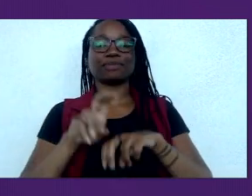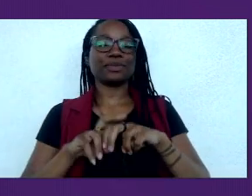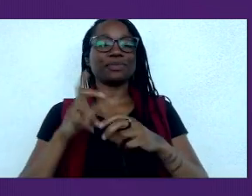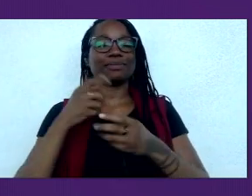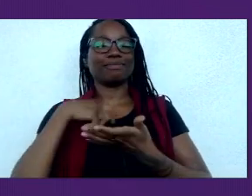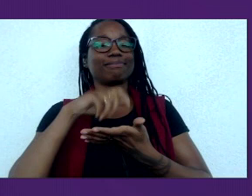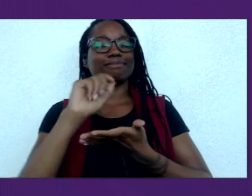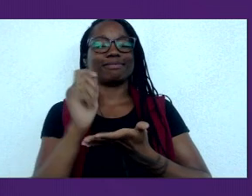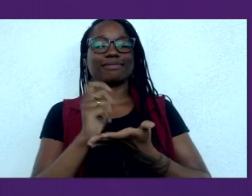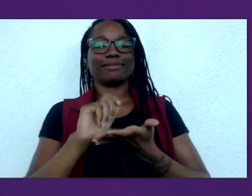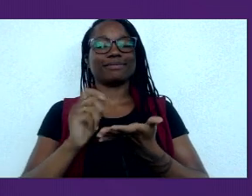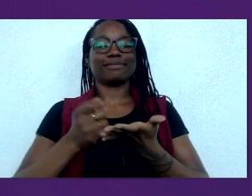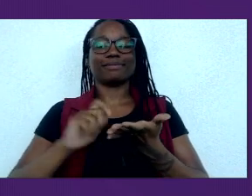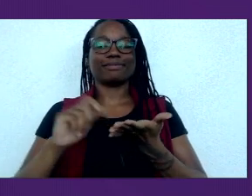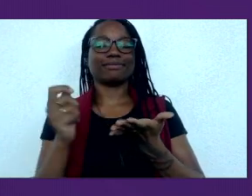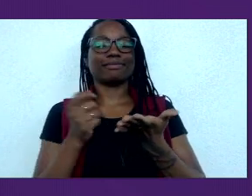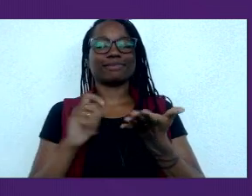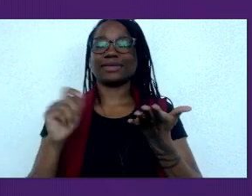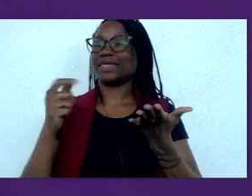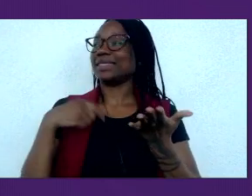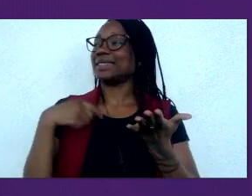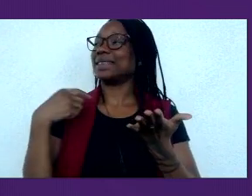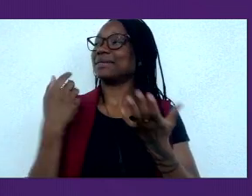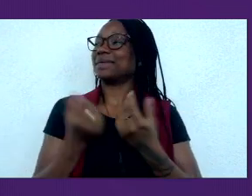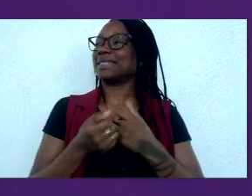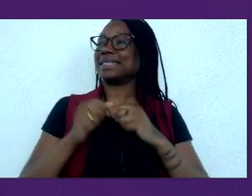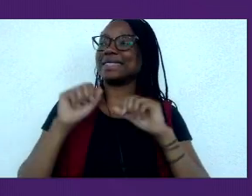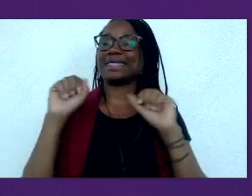keeping safe all of my treasures and memories,